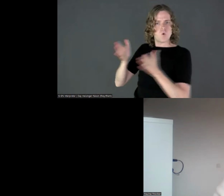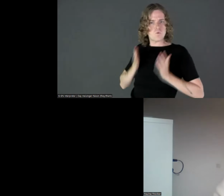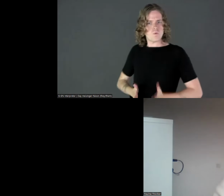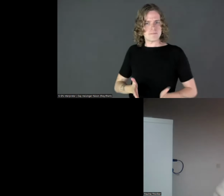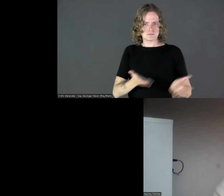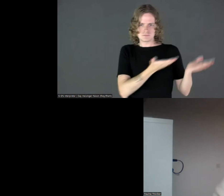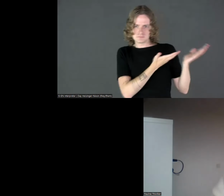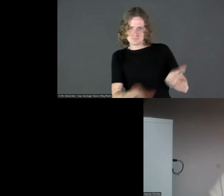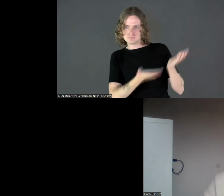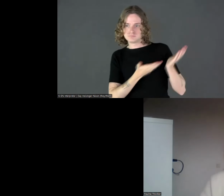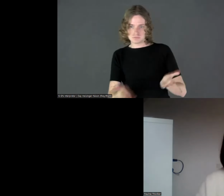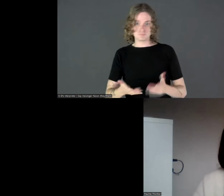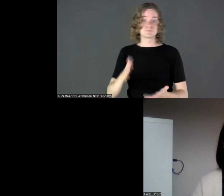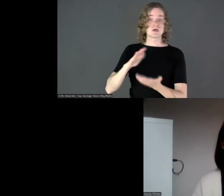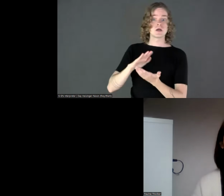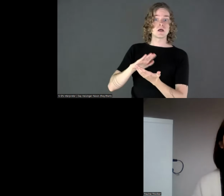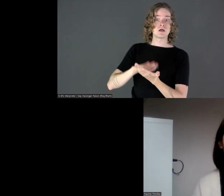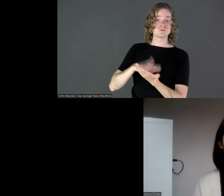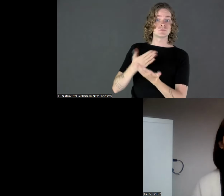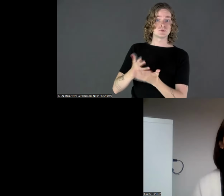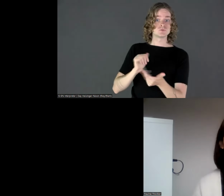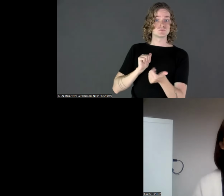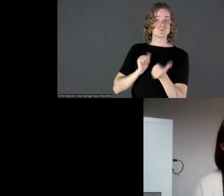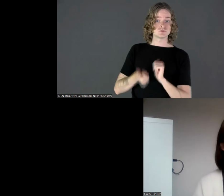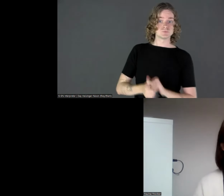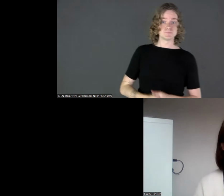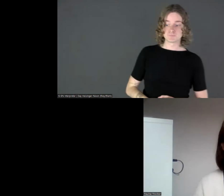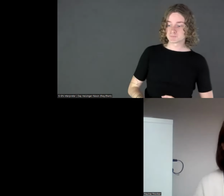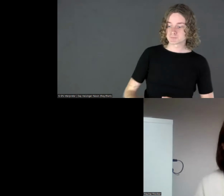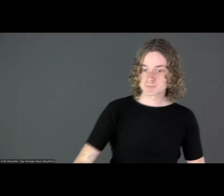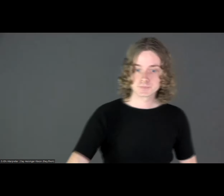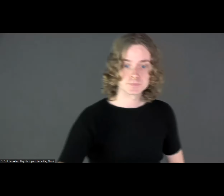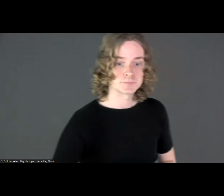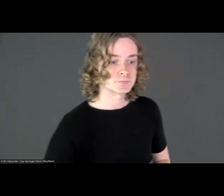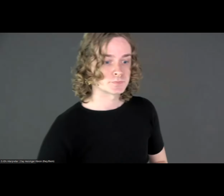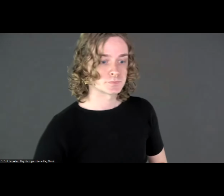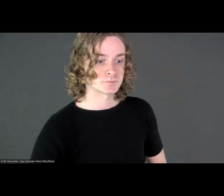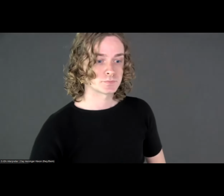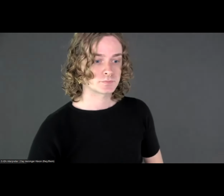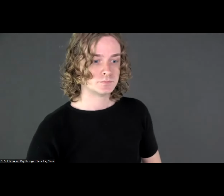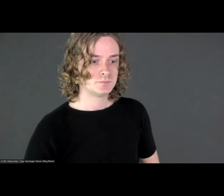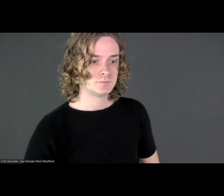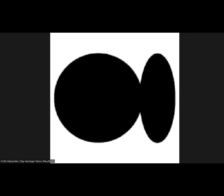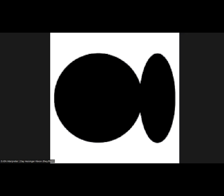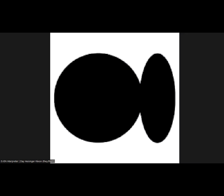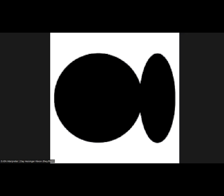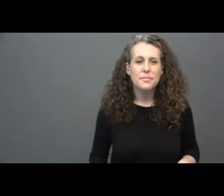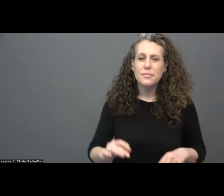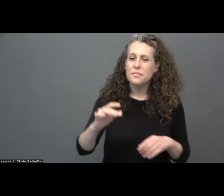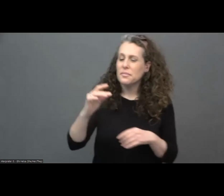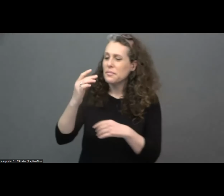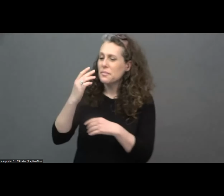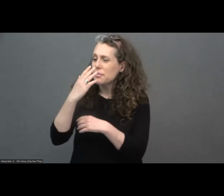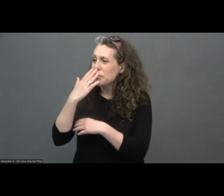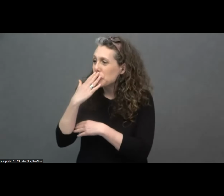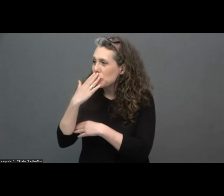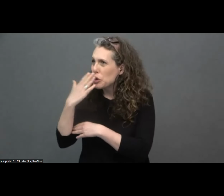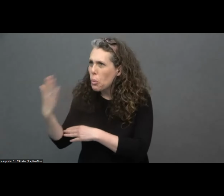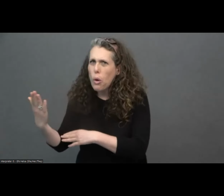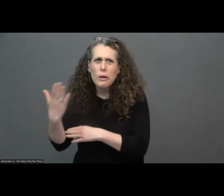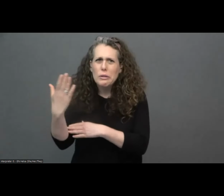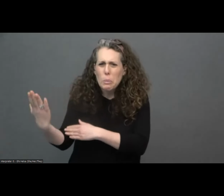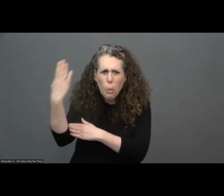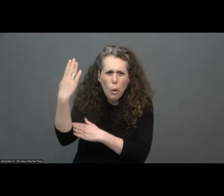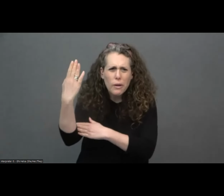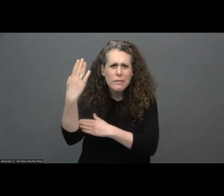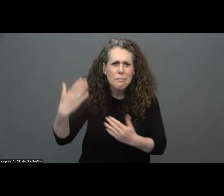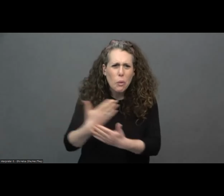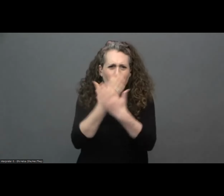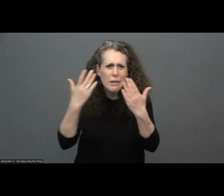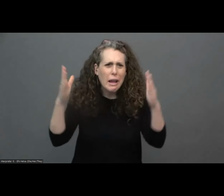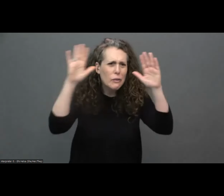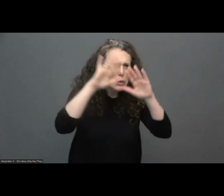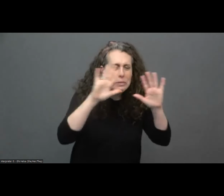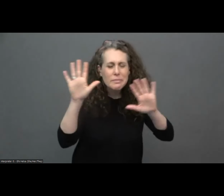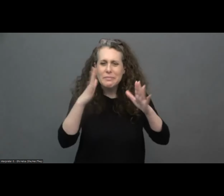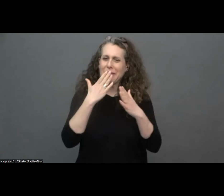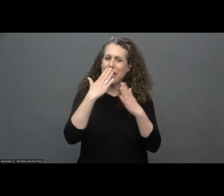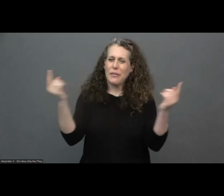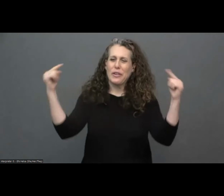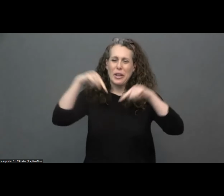Thank you so much for joining us today. Ulrike and I will talk to